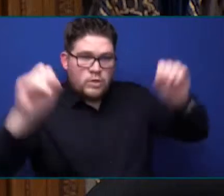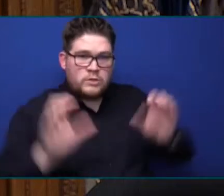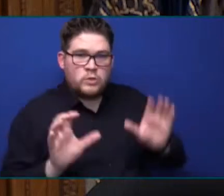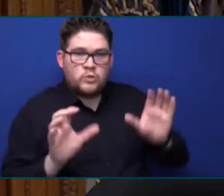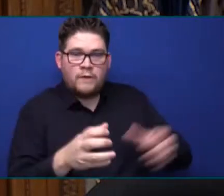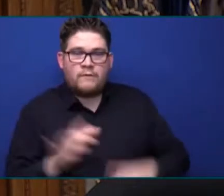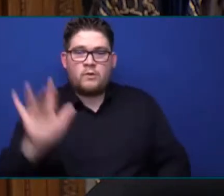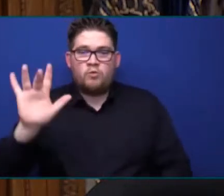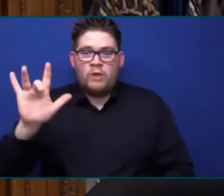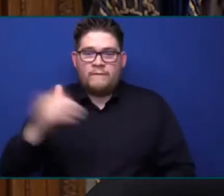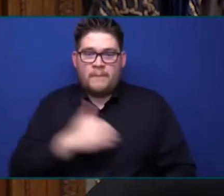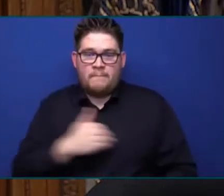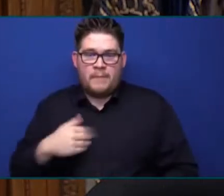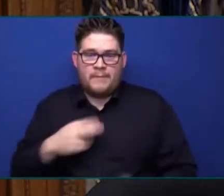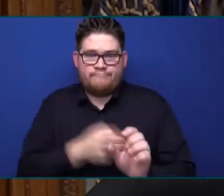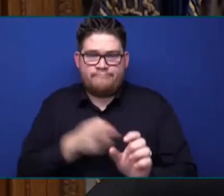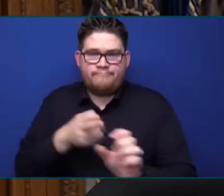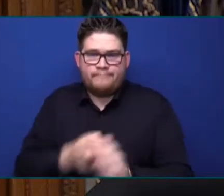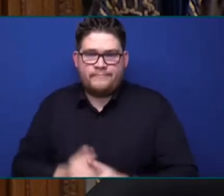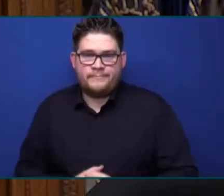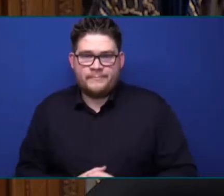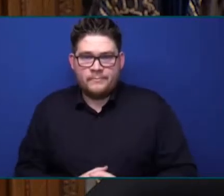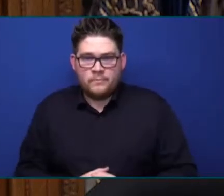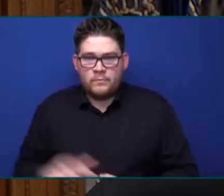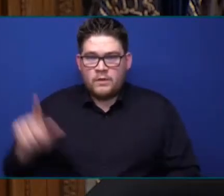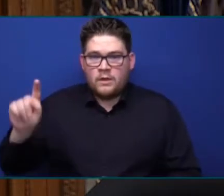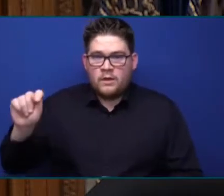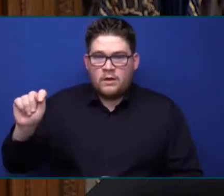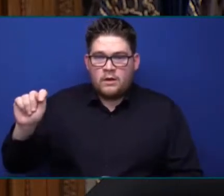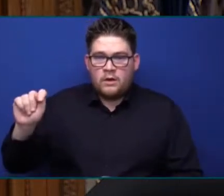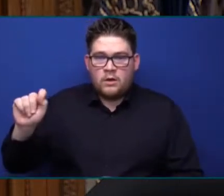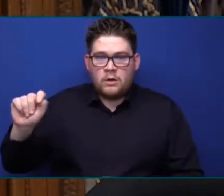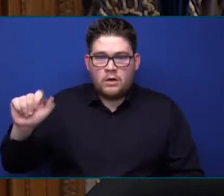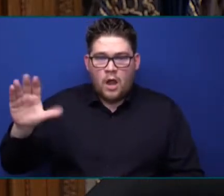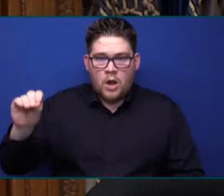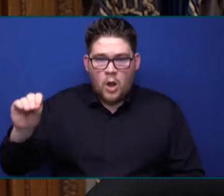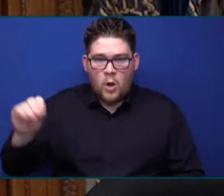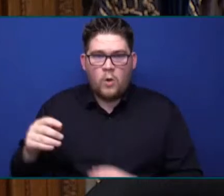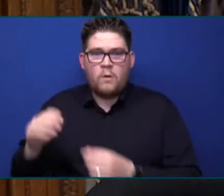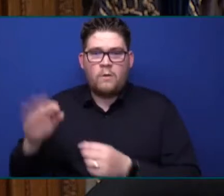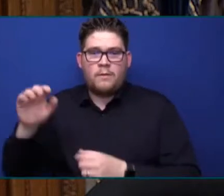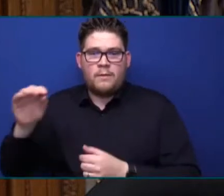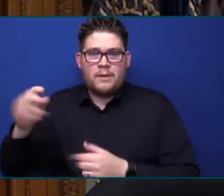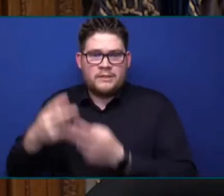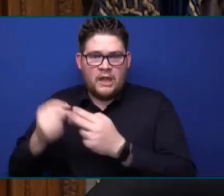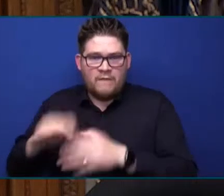and Save on Meats to large corporations like YVR, the Port of Vancouver and Vancity Credit Union.